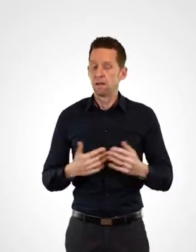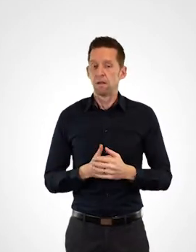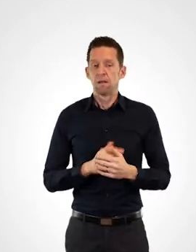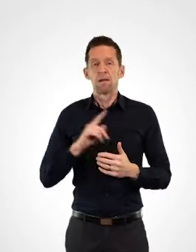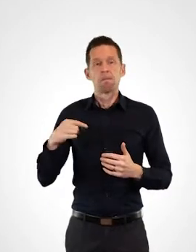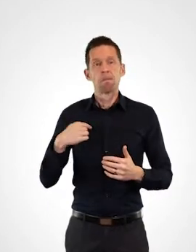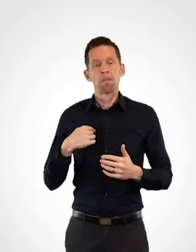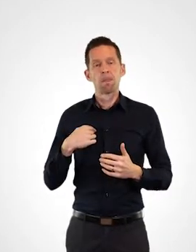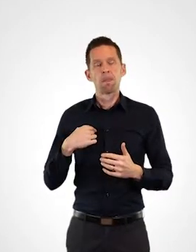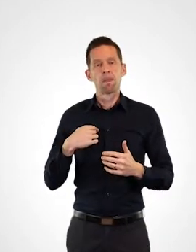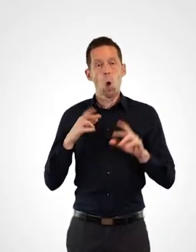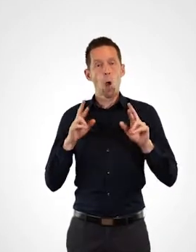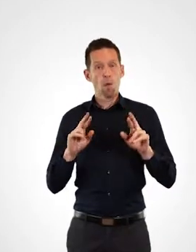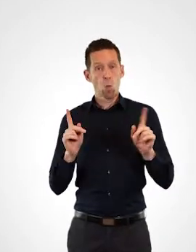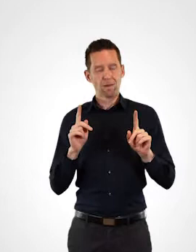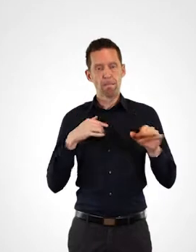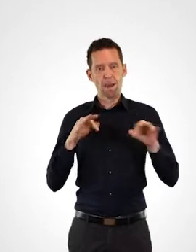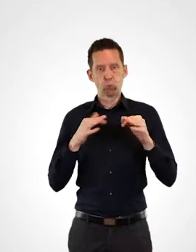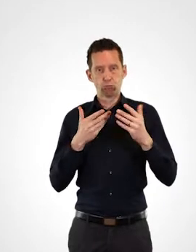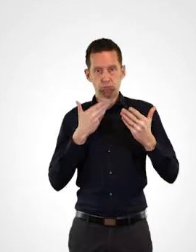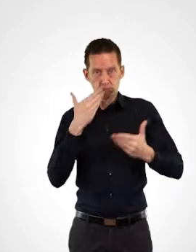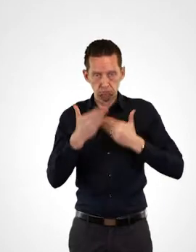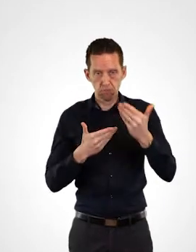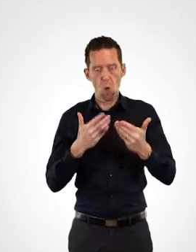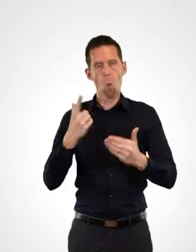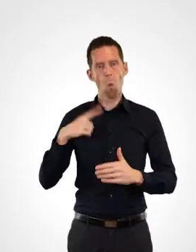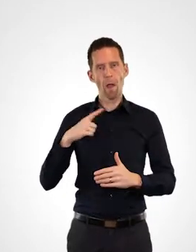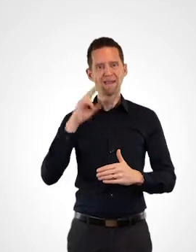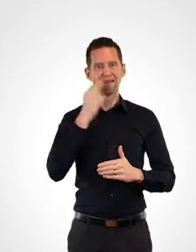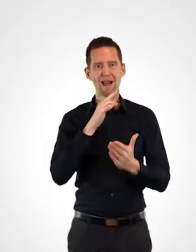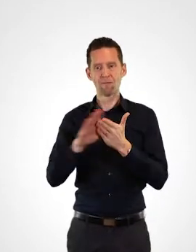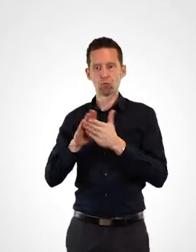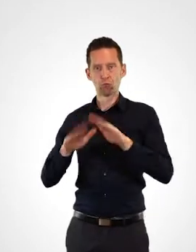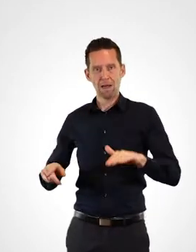So we're hoping - I'll talk a little bit today actually about why deaf and hard of hearing children